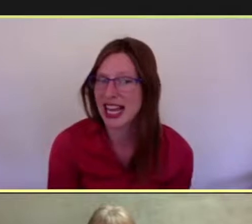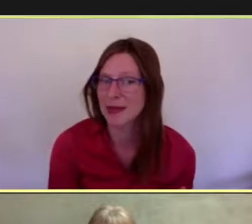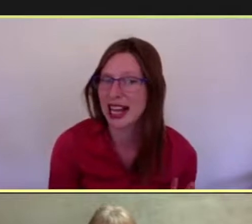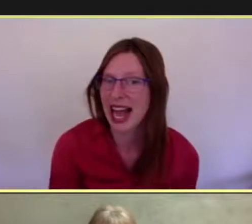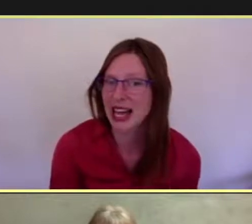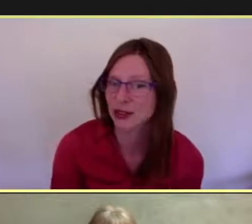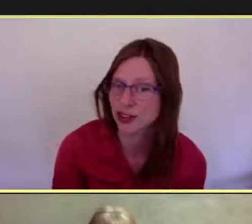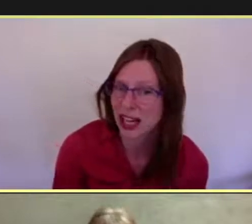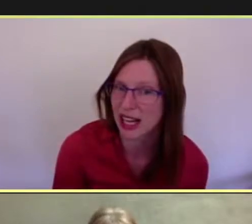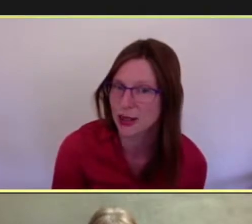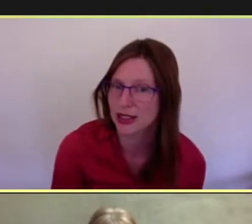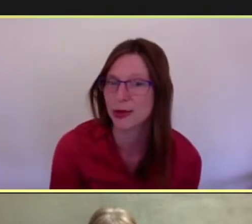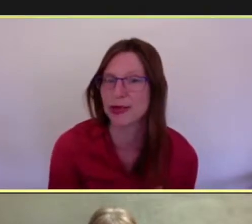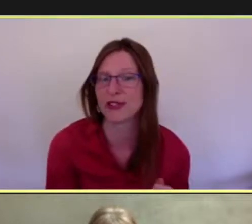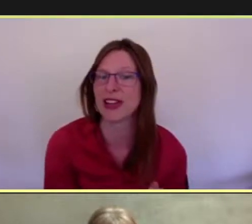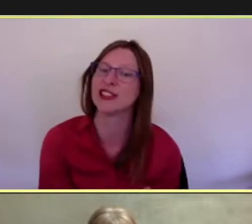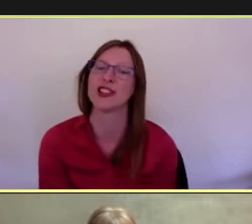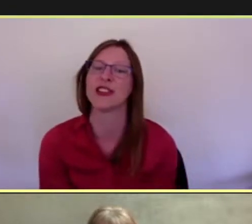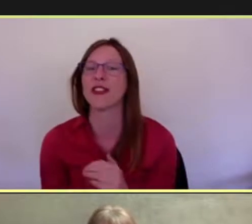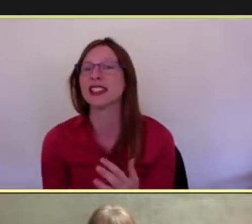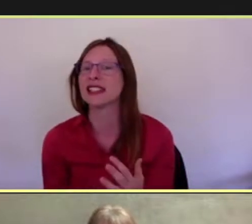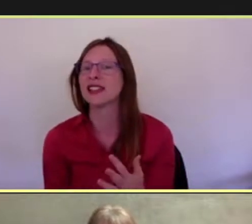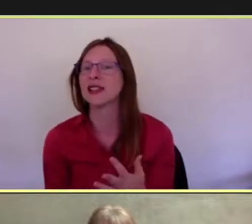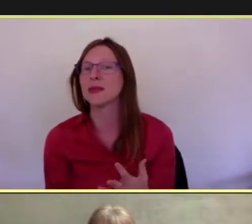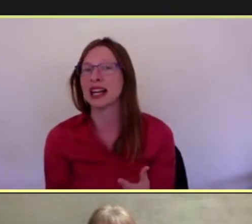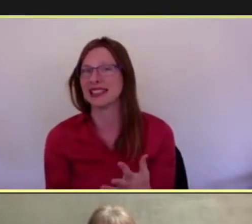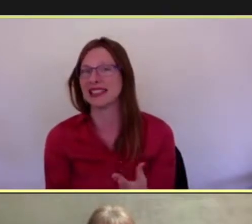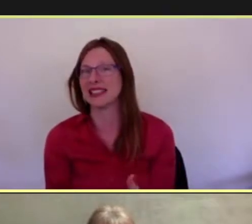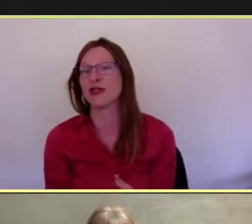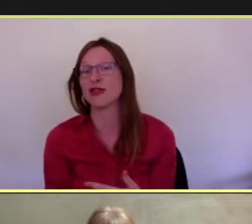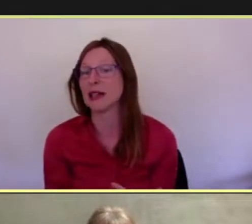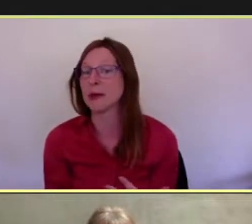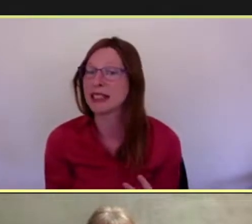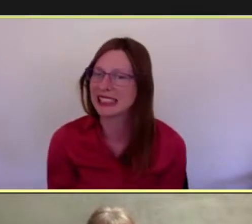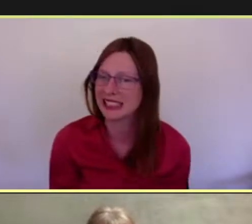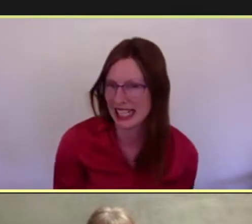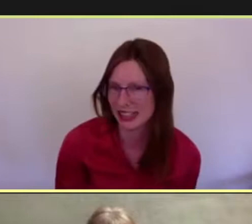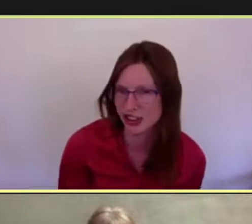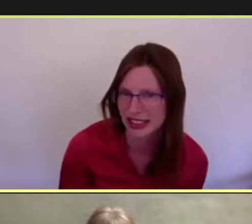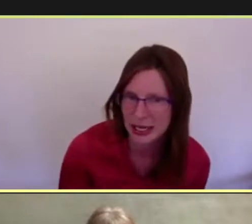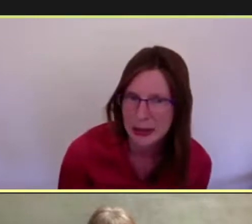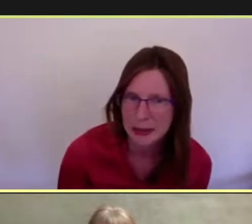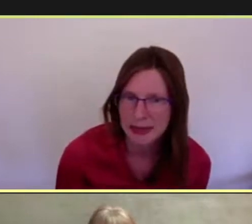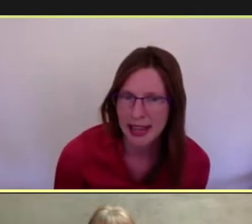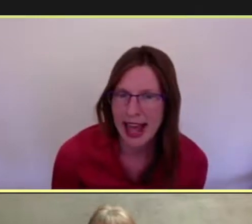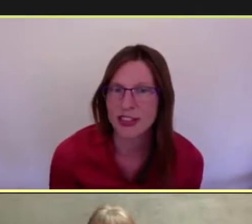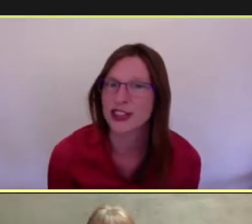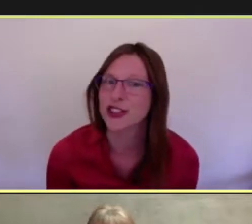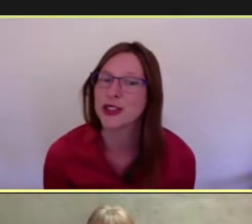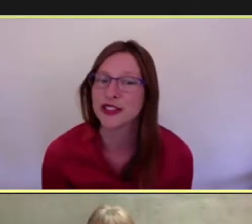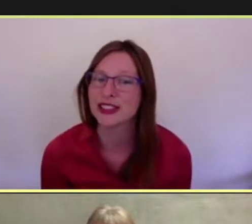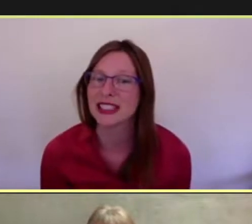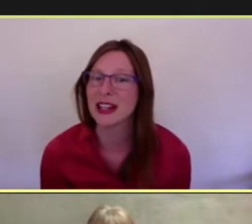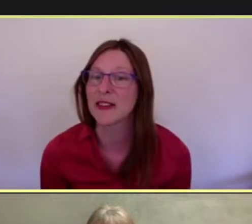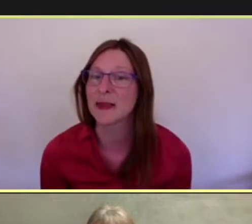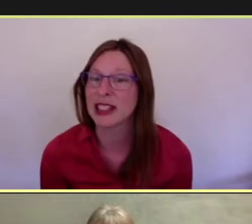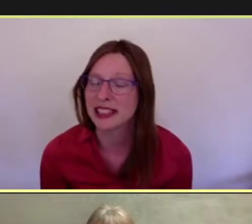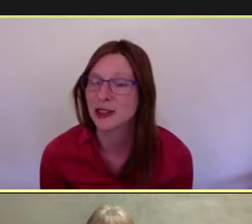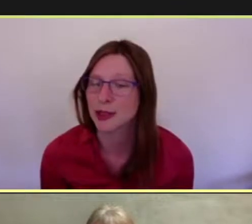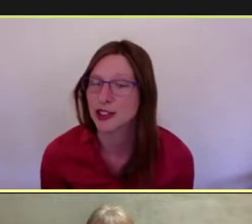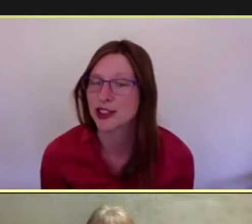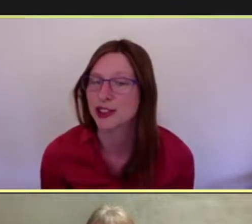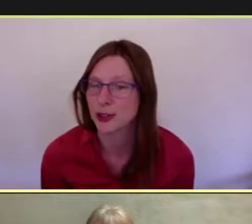Dr. Amy Houtrow, Professor of Physical Medicine and Rehabilitation at the University of Pittsburgh